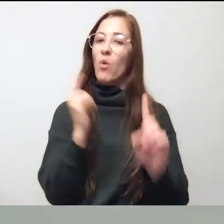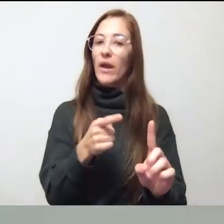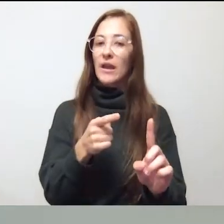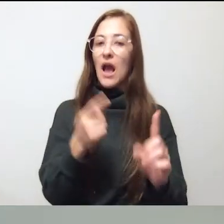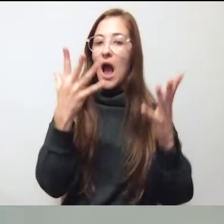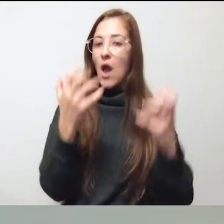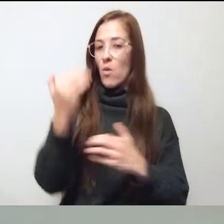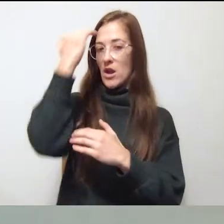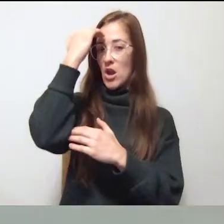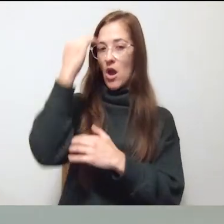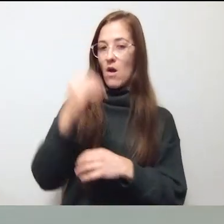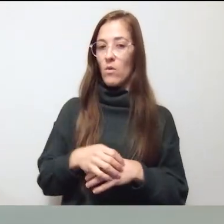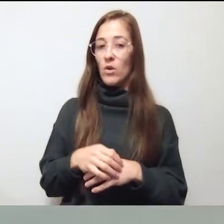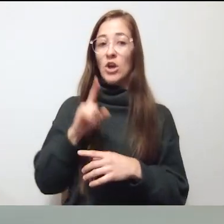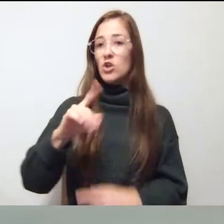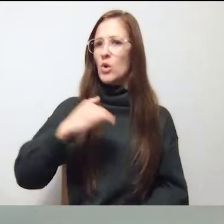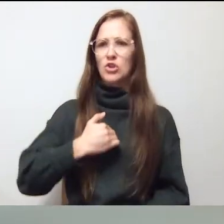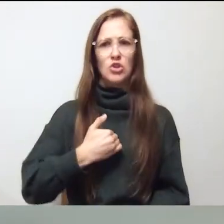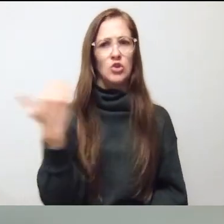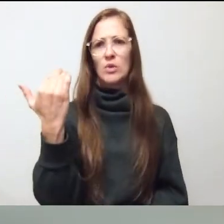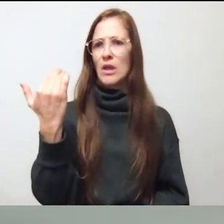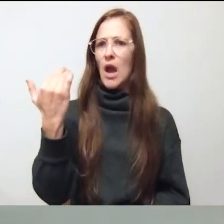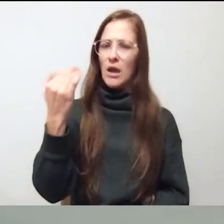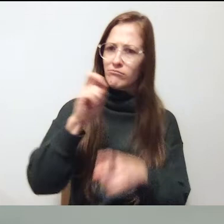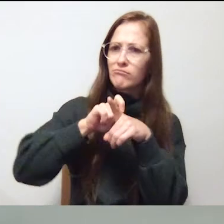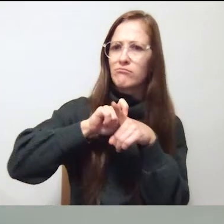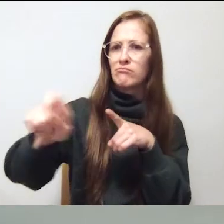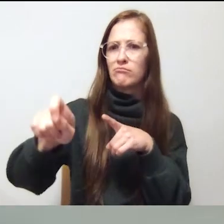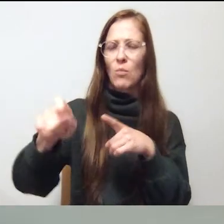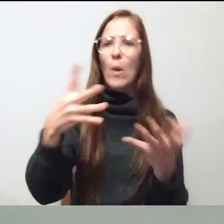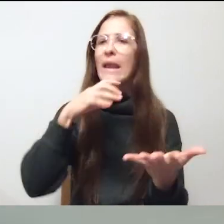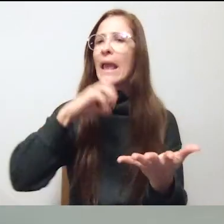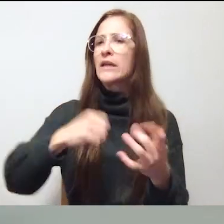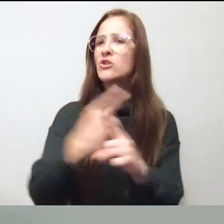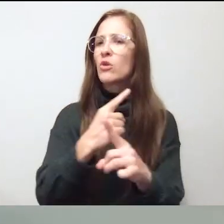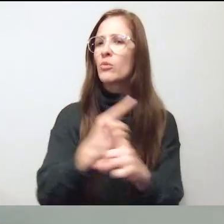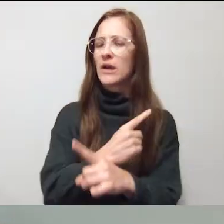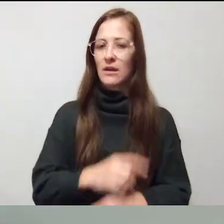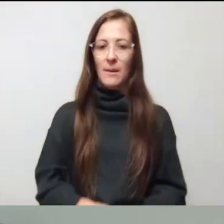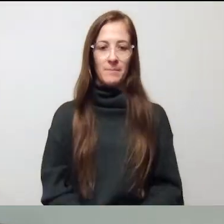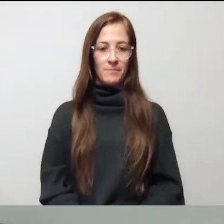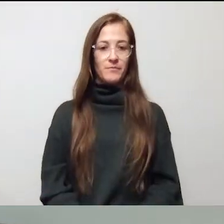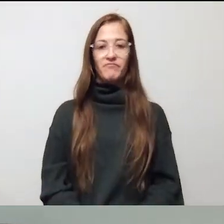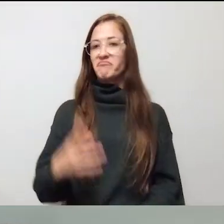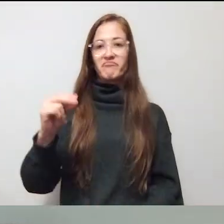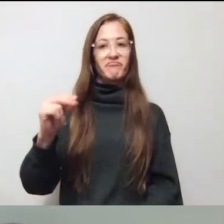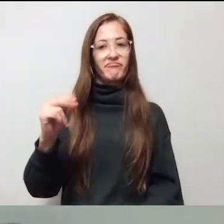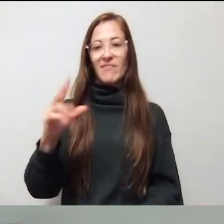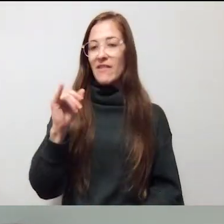is there like "you are too young" to give you a call? No, and that's the beautiful thing about the New York Connects program.